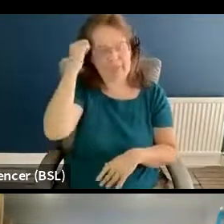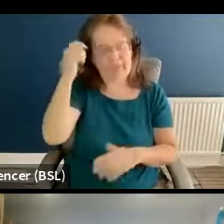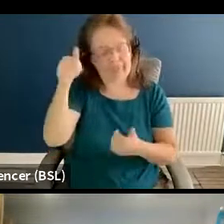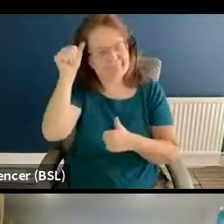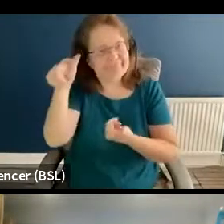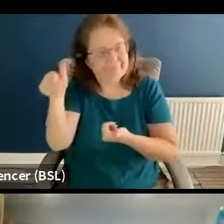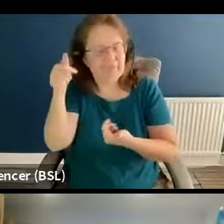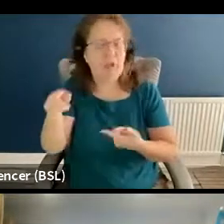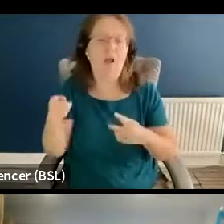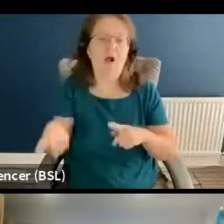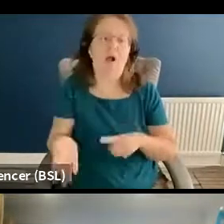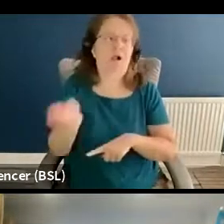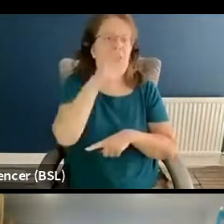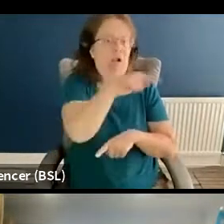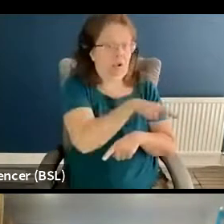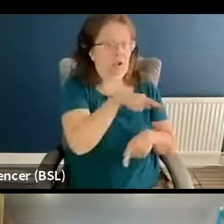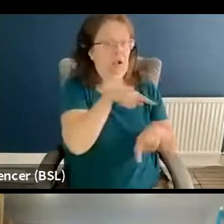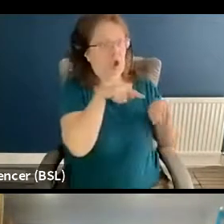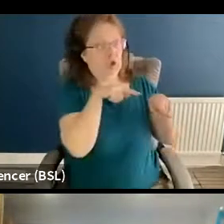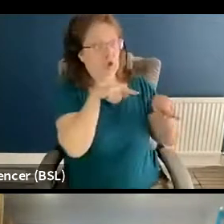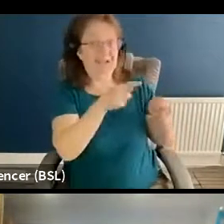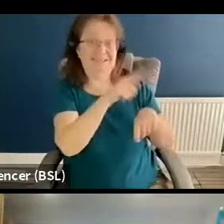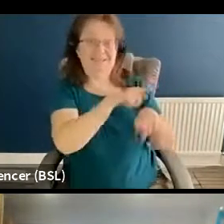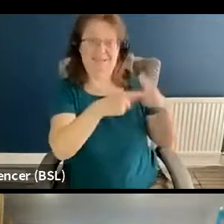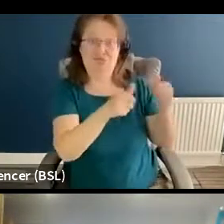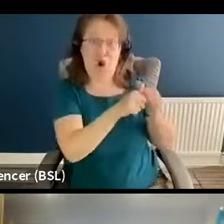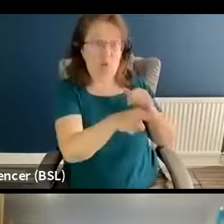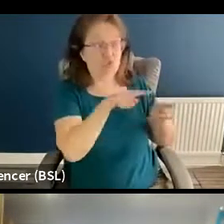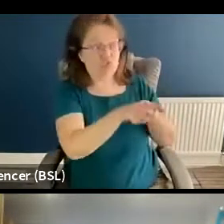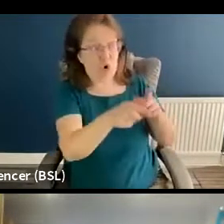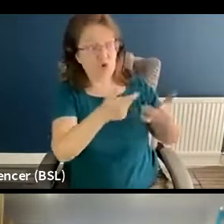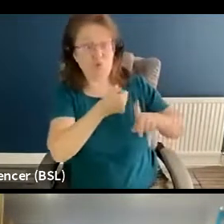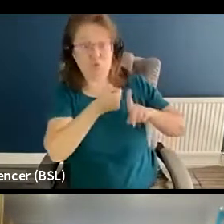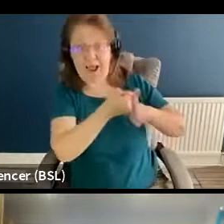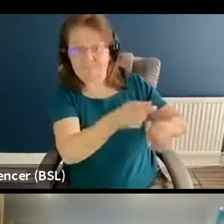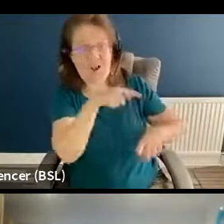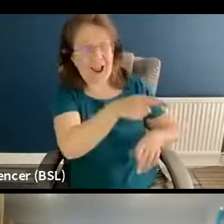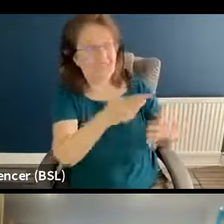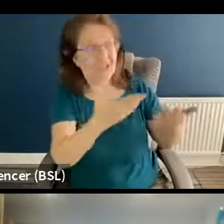company and trying to advocate for accessibility within the product range, are there any good